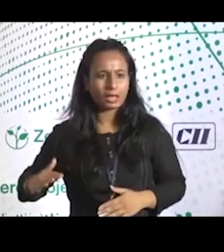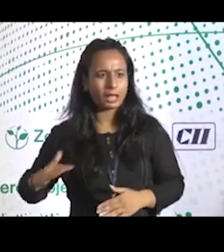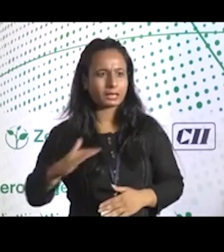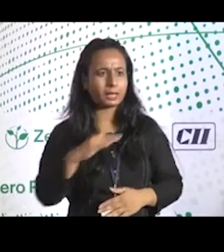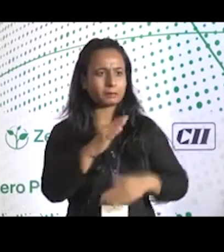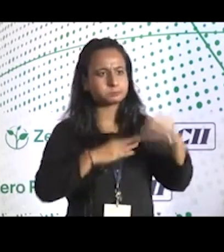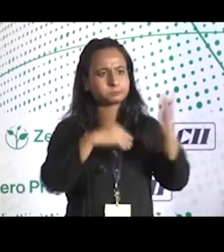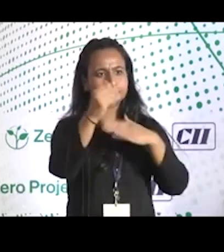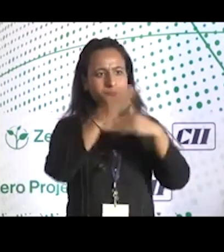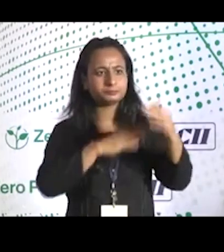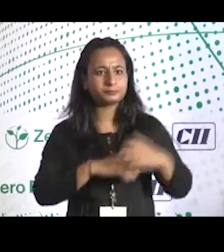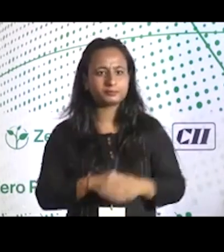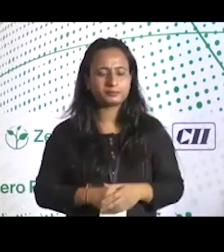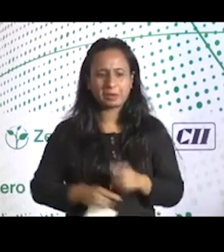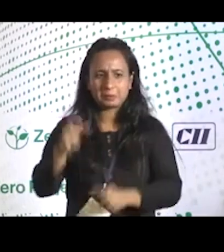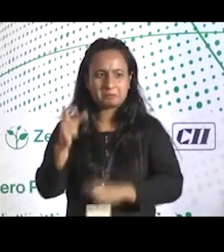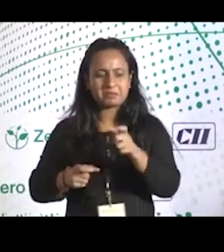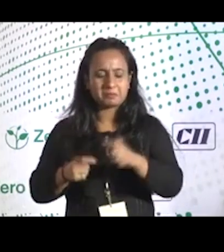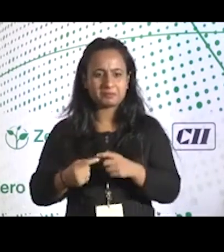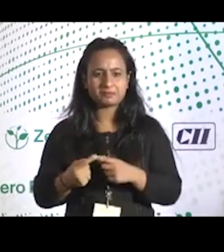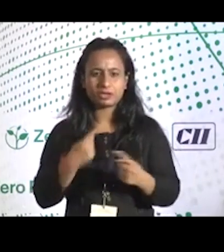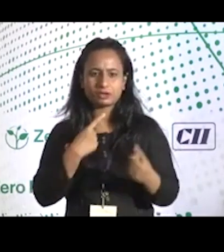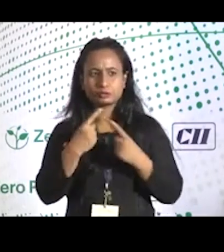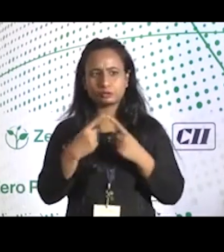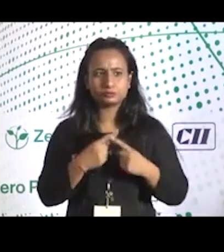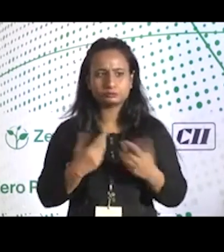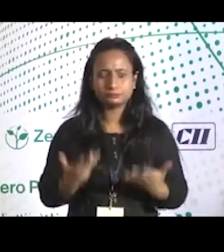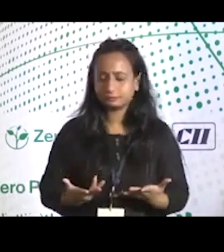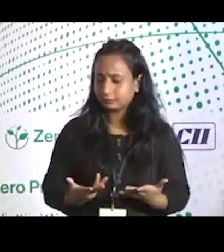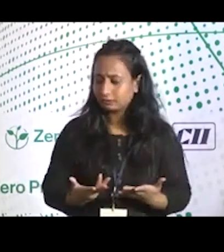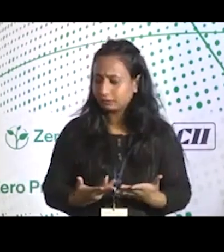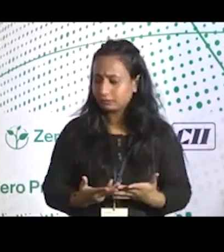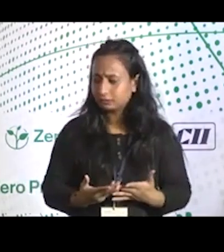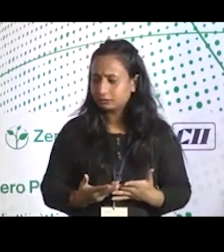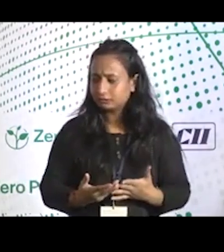People would start talking about, depending on how intense your efforts are.